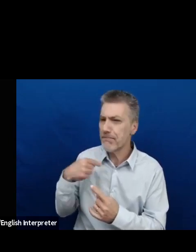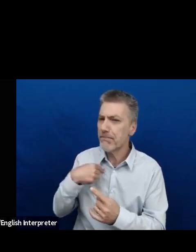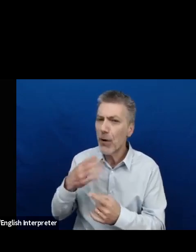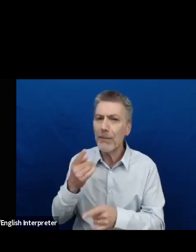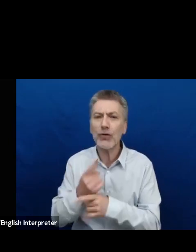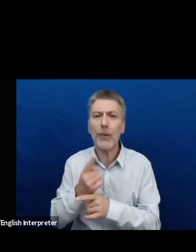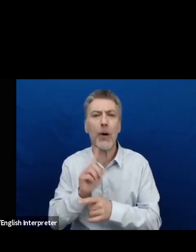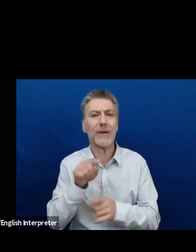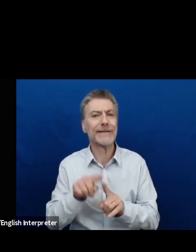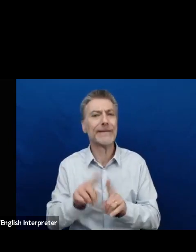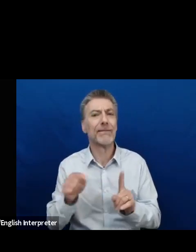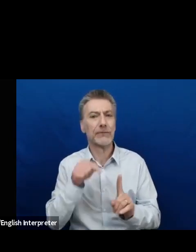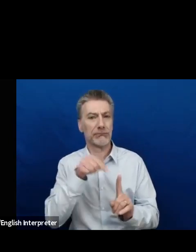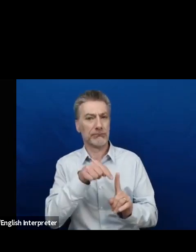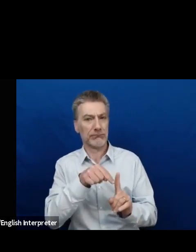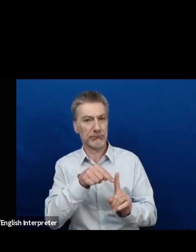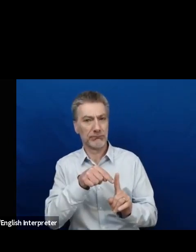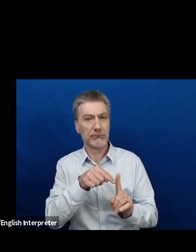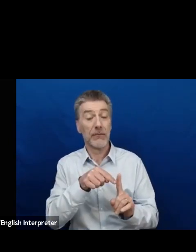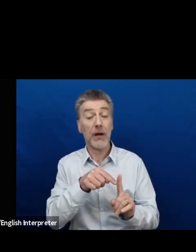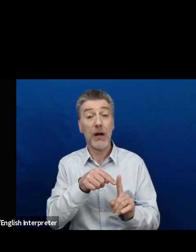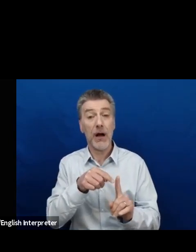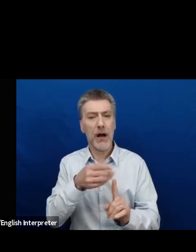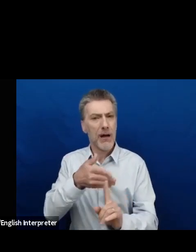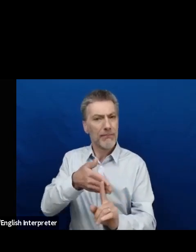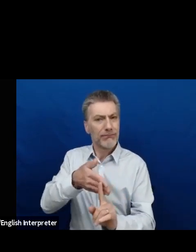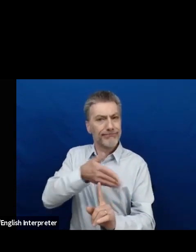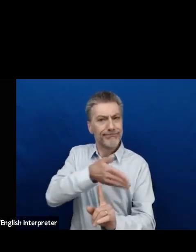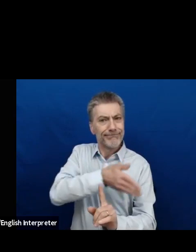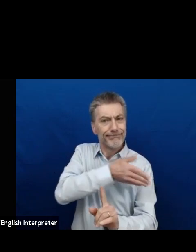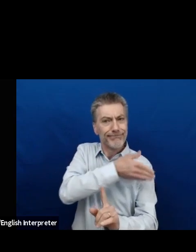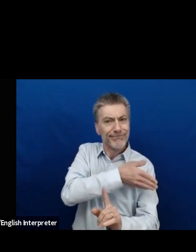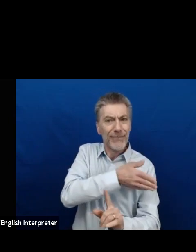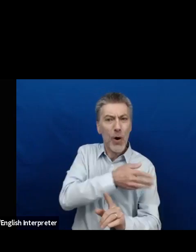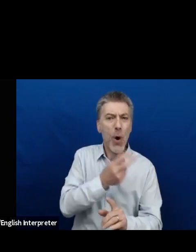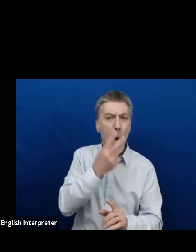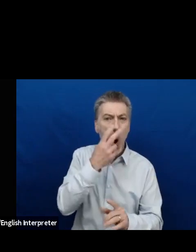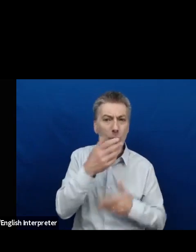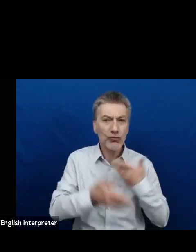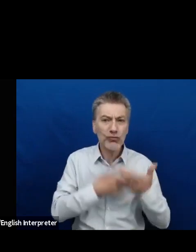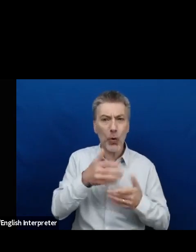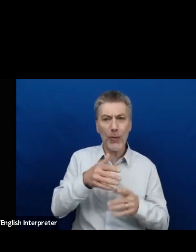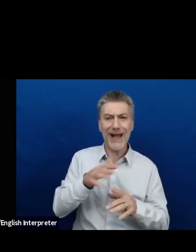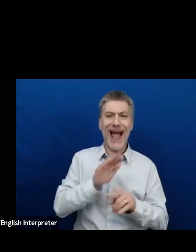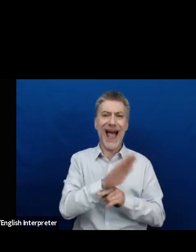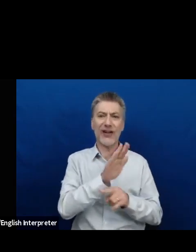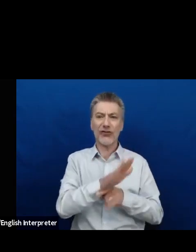of conquest and domination across Africa and Asia. The forms were